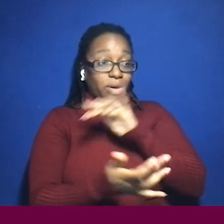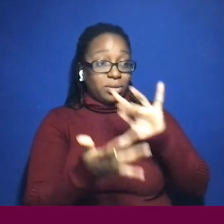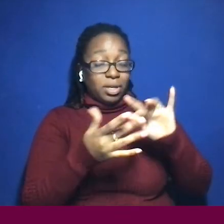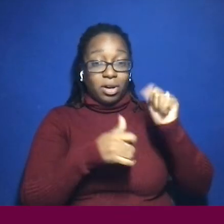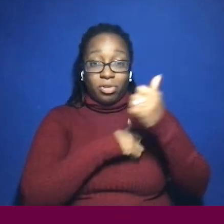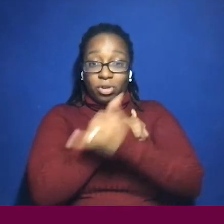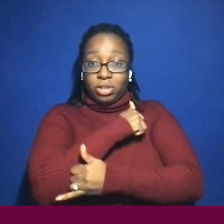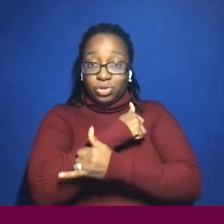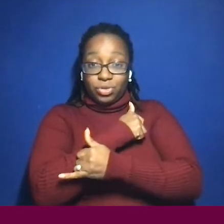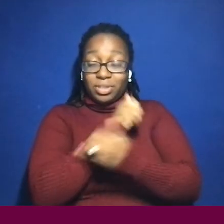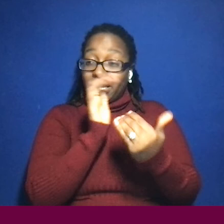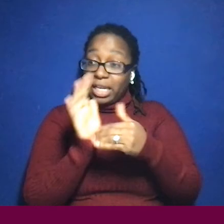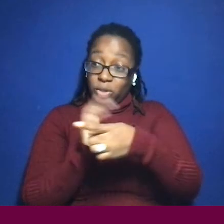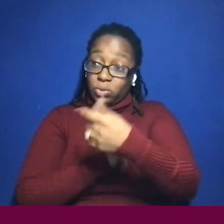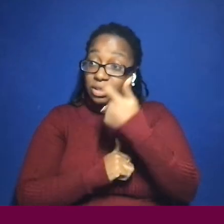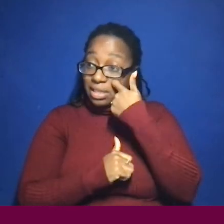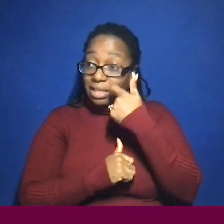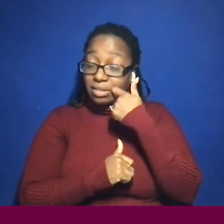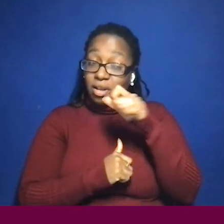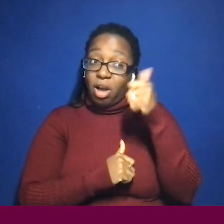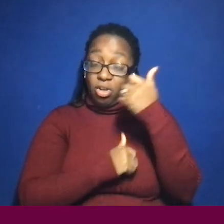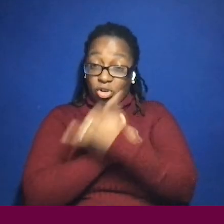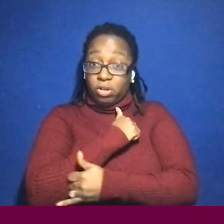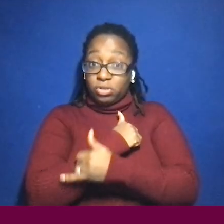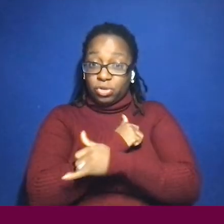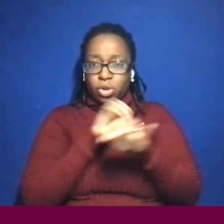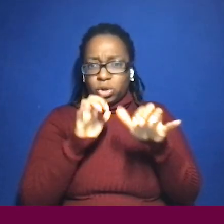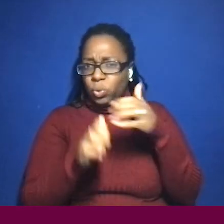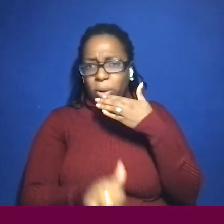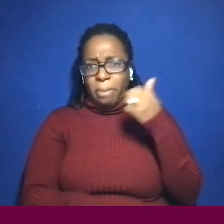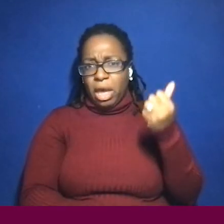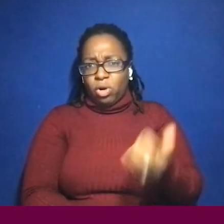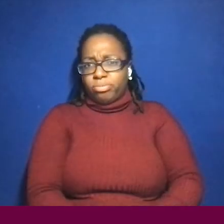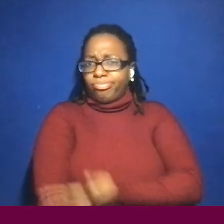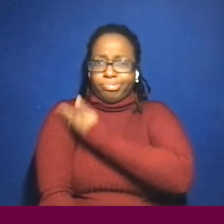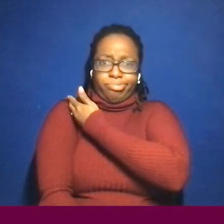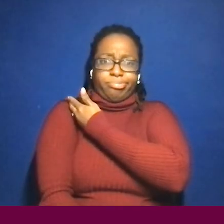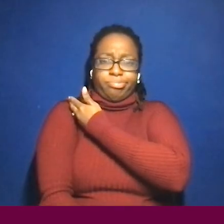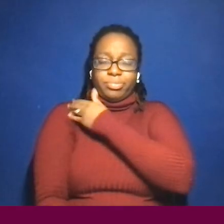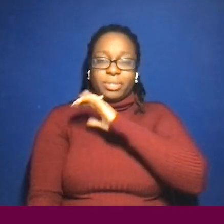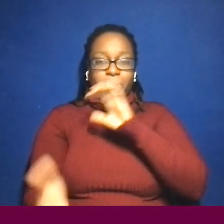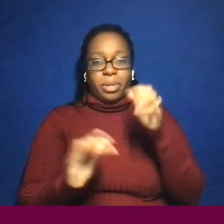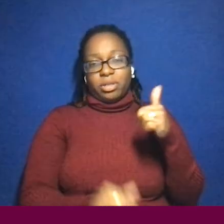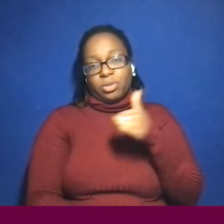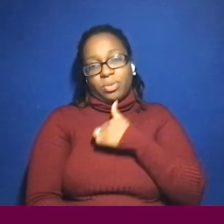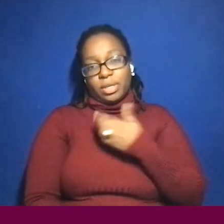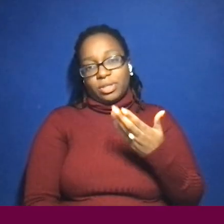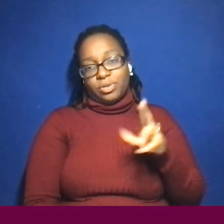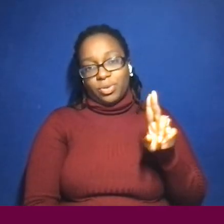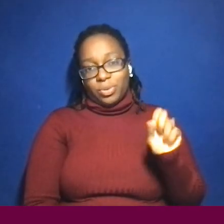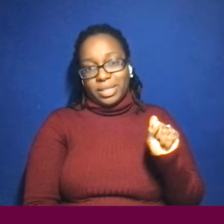Many countries, as you said earlier, are doing far better than we are here in the US, which is